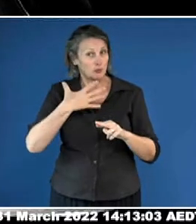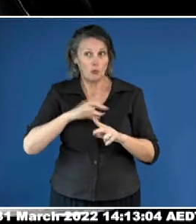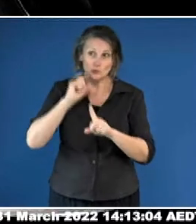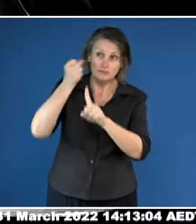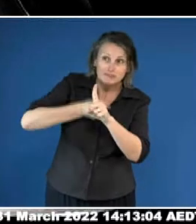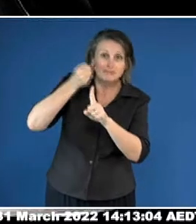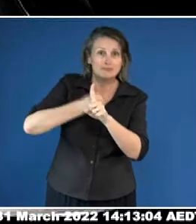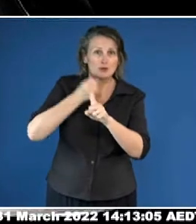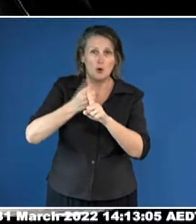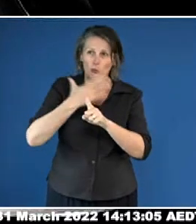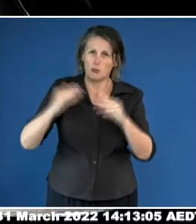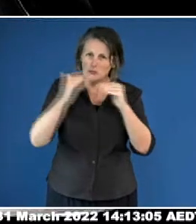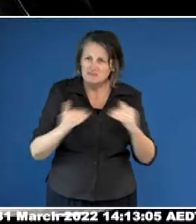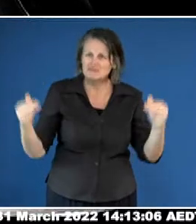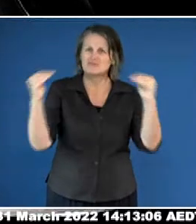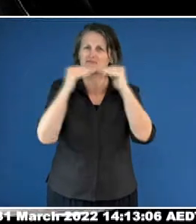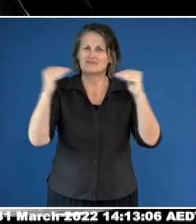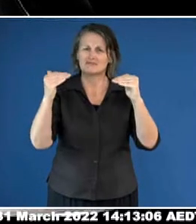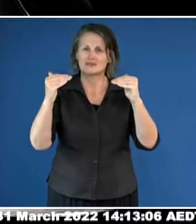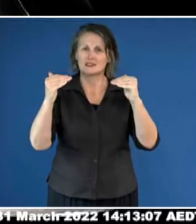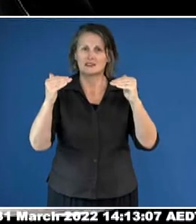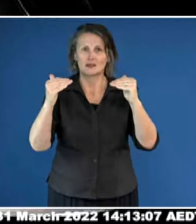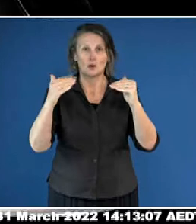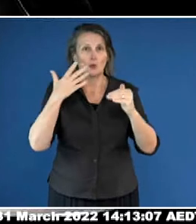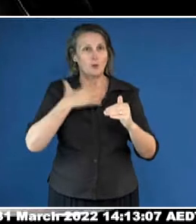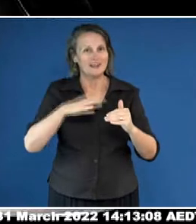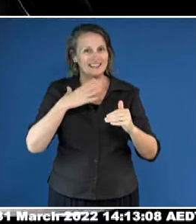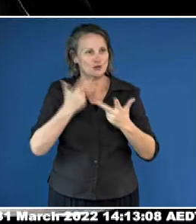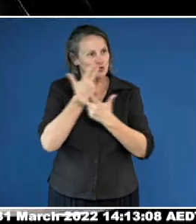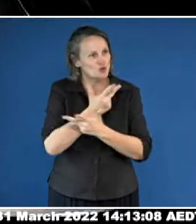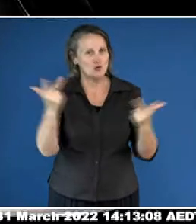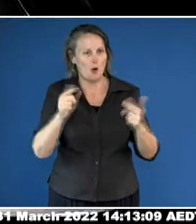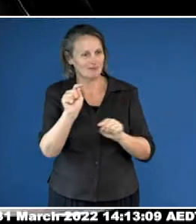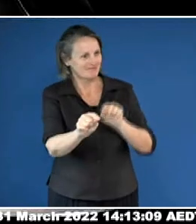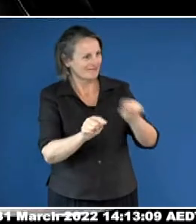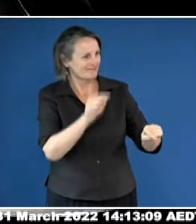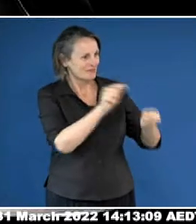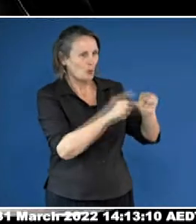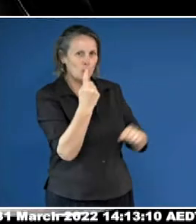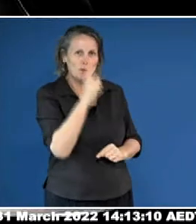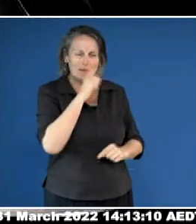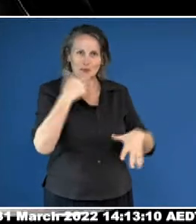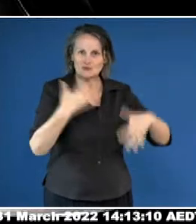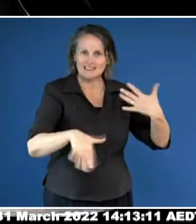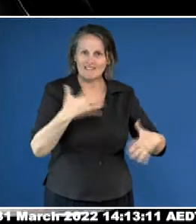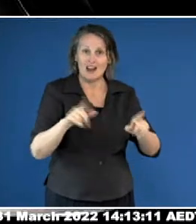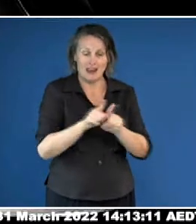Today, as we sit in what can often be a cold and clinical setting, let my mum Julie serve